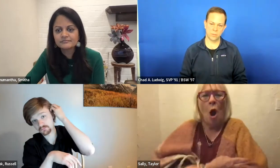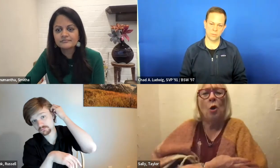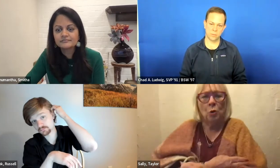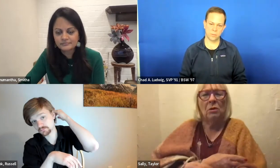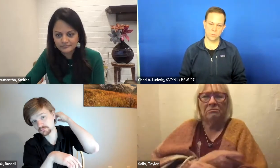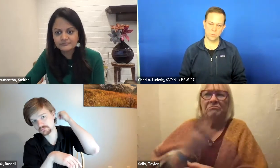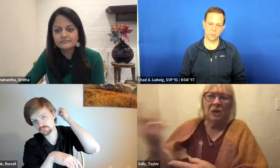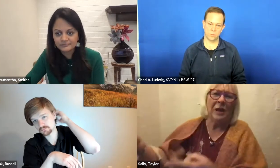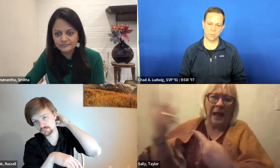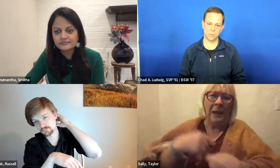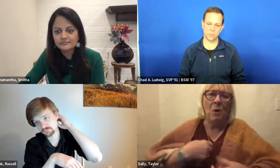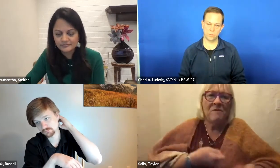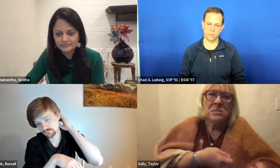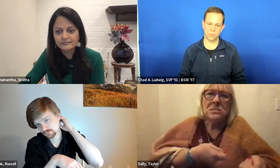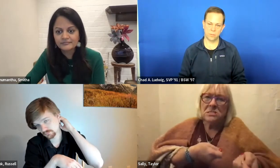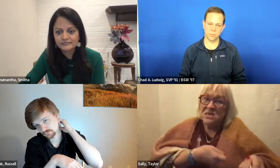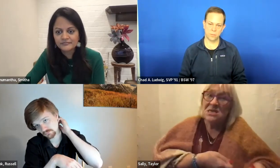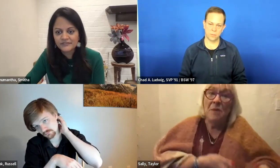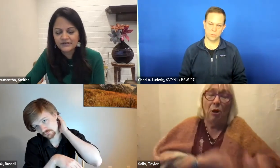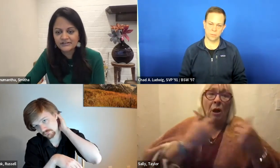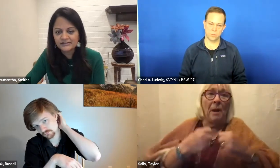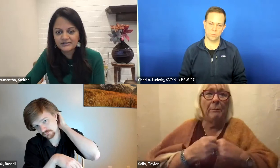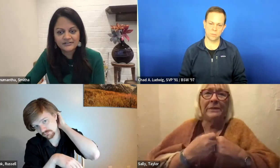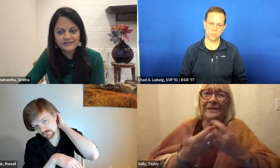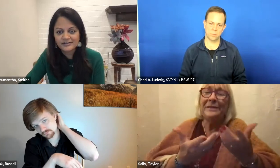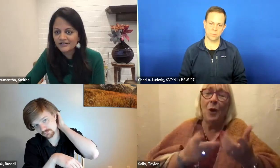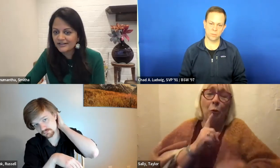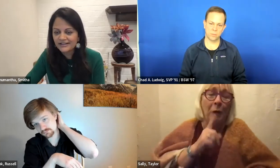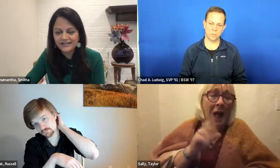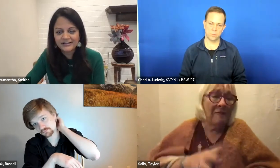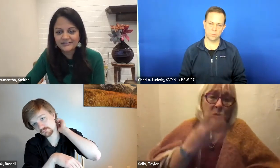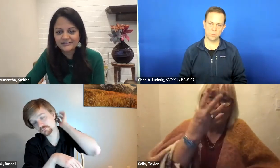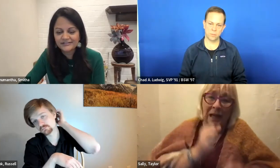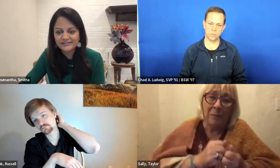I couldn't get him up another time, and I called my daughter and she came, and, oh, we really struggled to get him up,